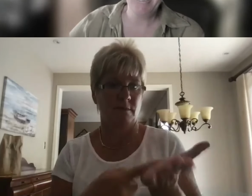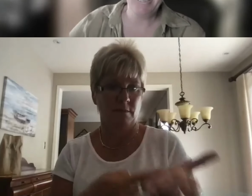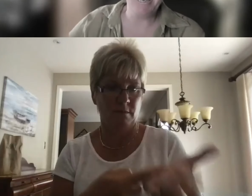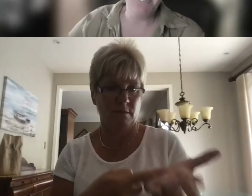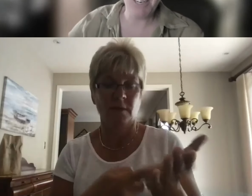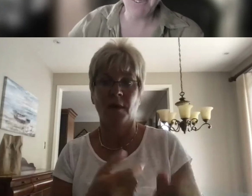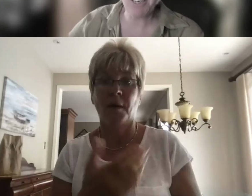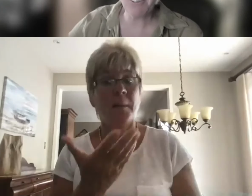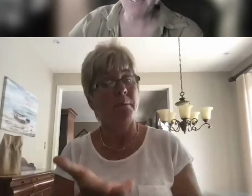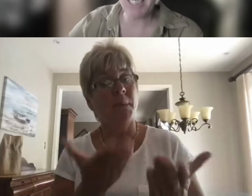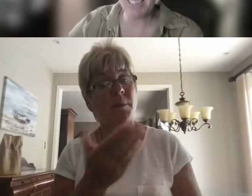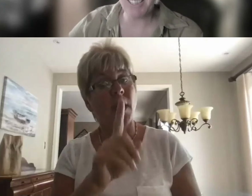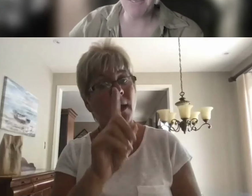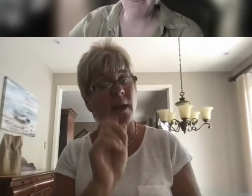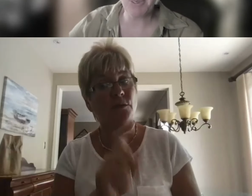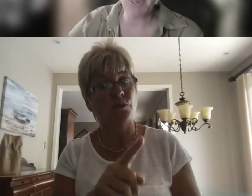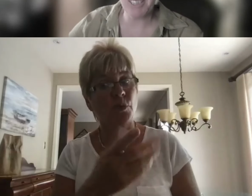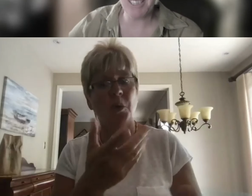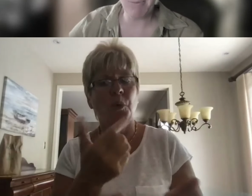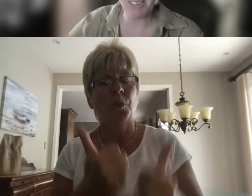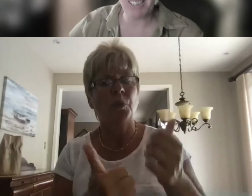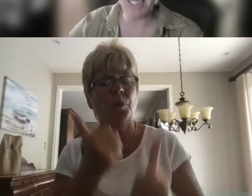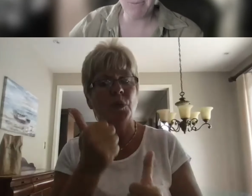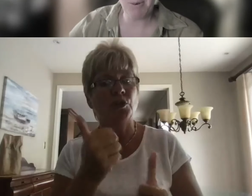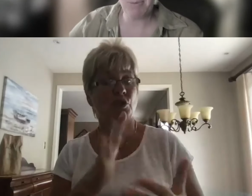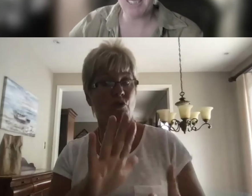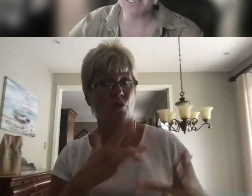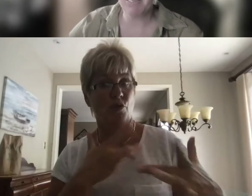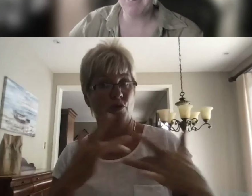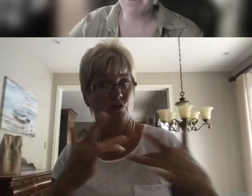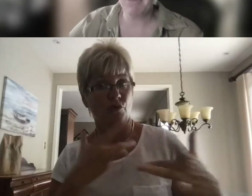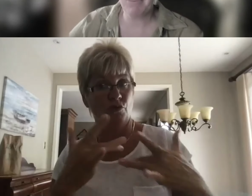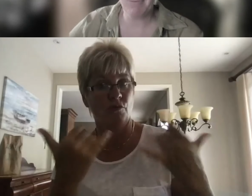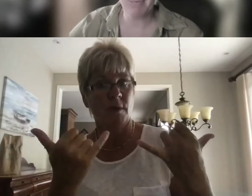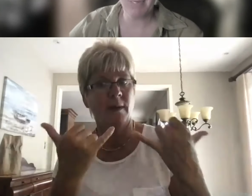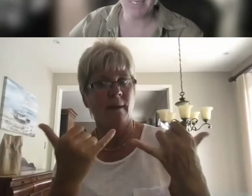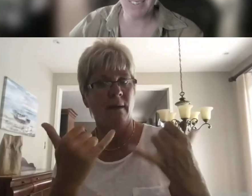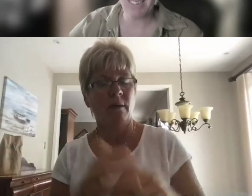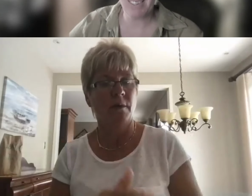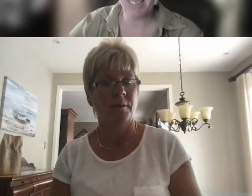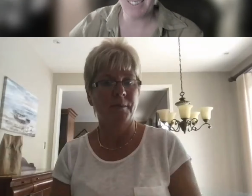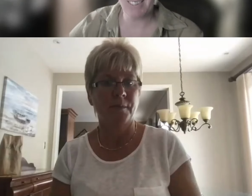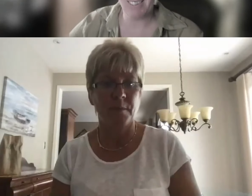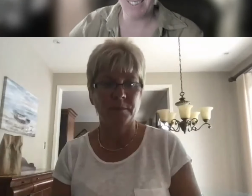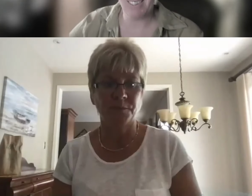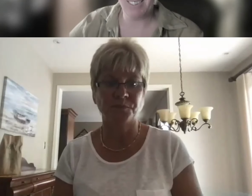what are the ones that you're most worried about at the moment? Wendy Chisholm: The ones I'm most worried about right now